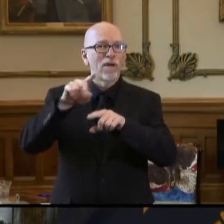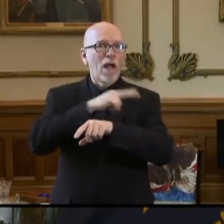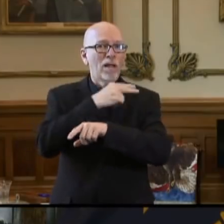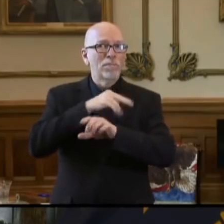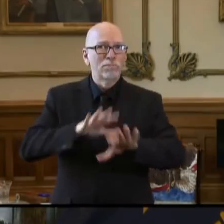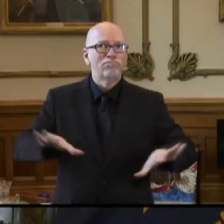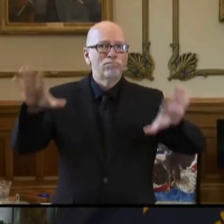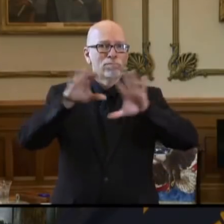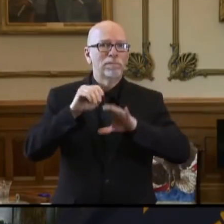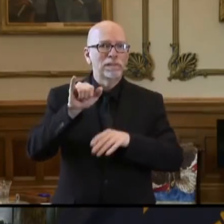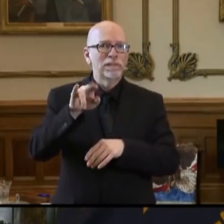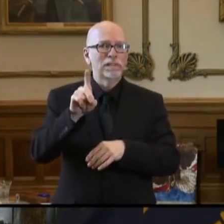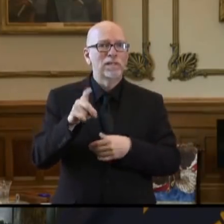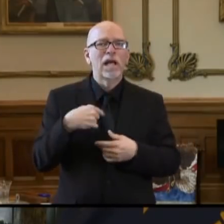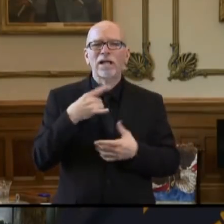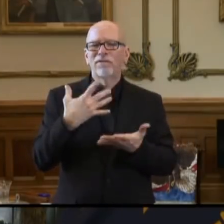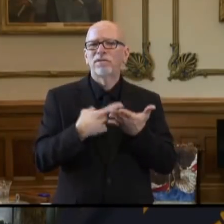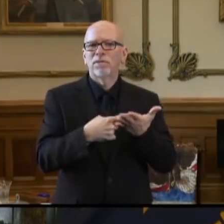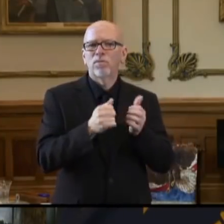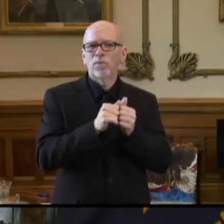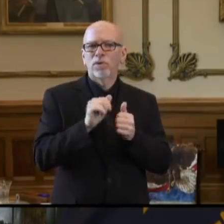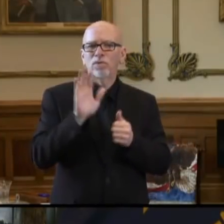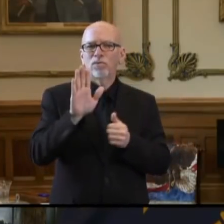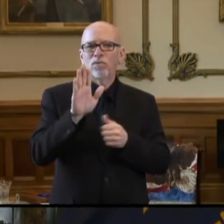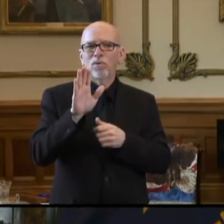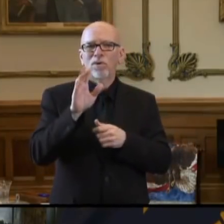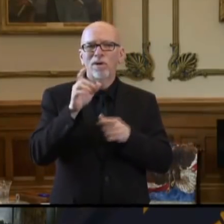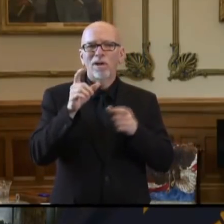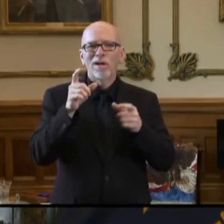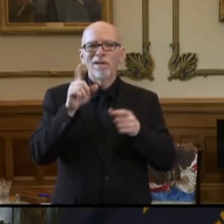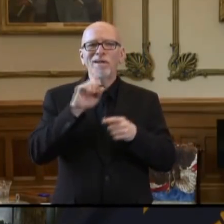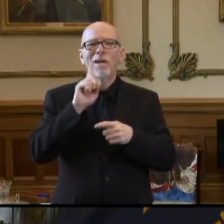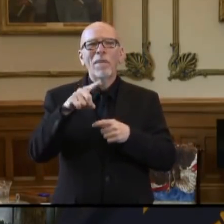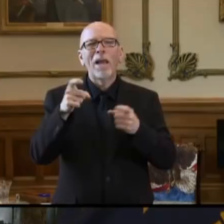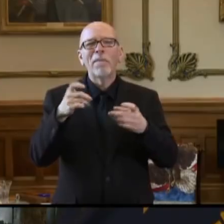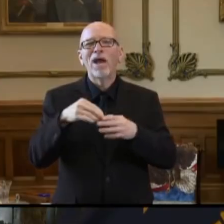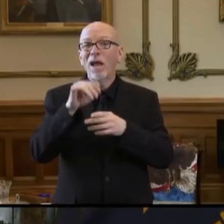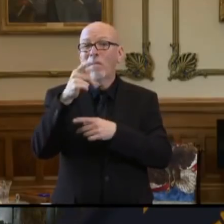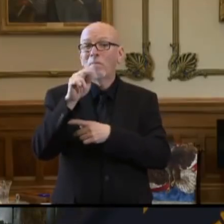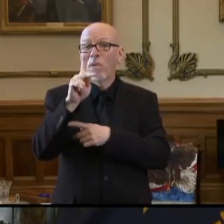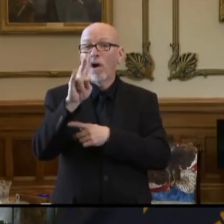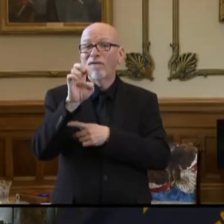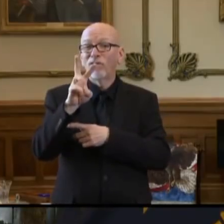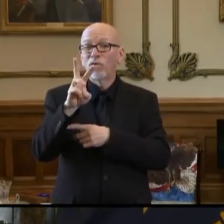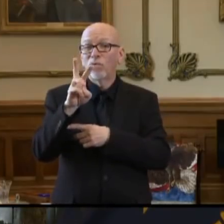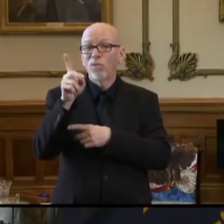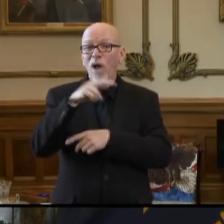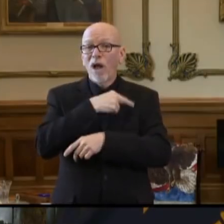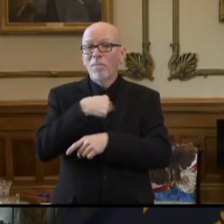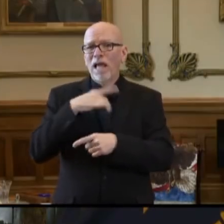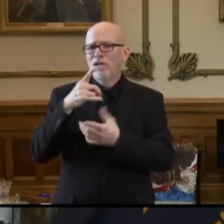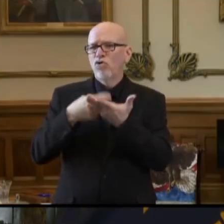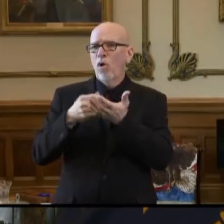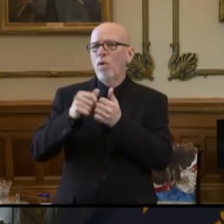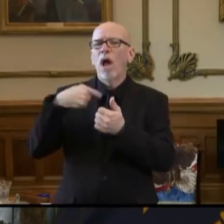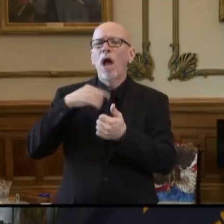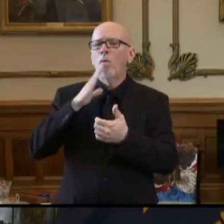WE AS I'VE MENTIONED BEEN ABLE TO GET VIRAL TO TRANSPORT MEDIA AND SWABS OUT TO HOSPITAL SYSTEMS ALL OVER THE STATE. SO